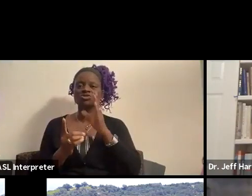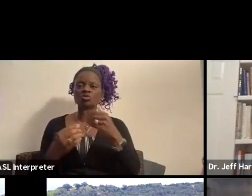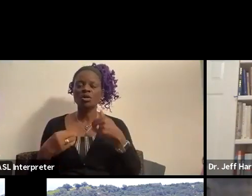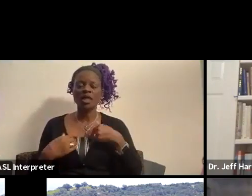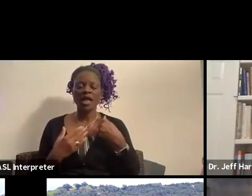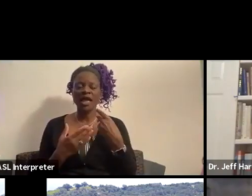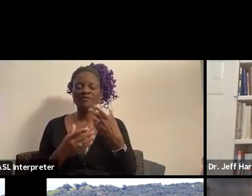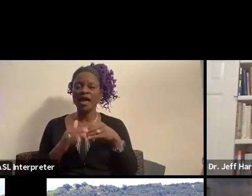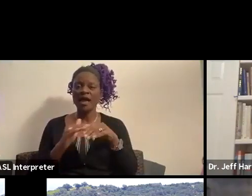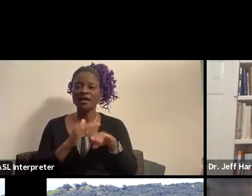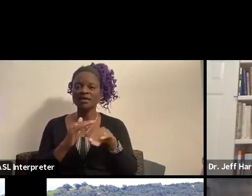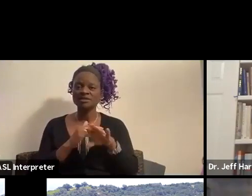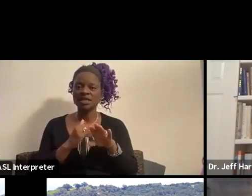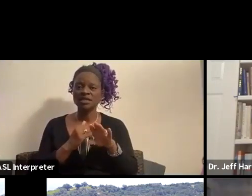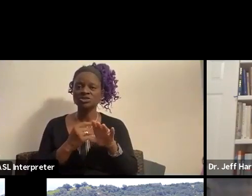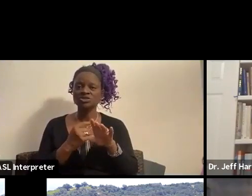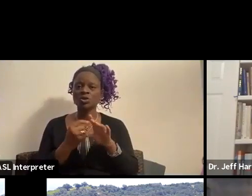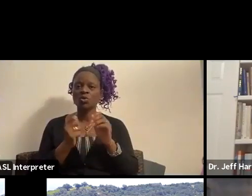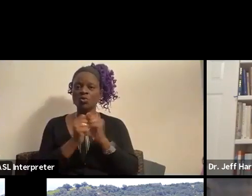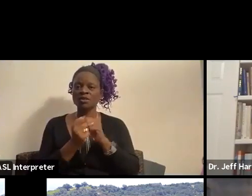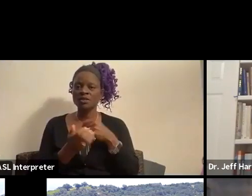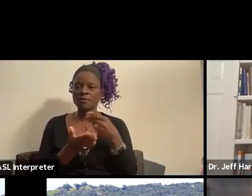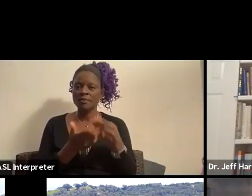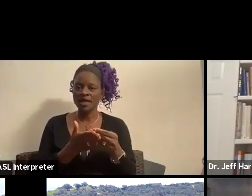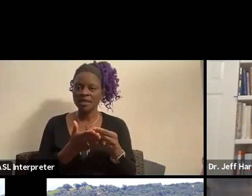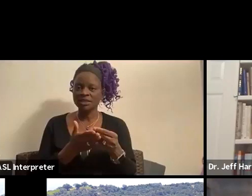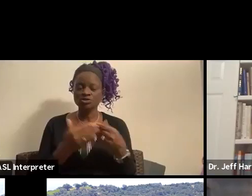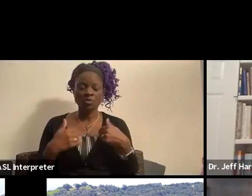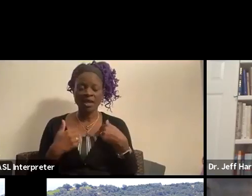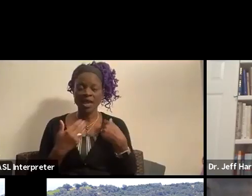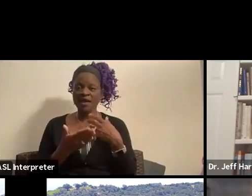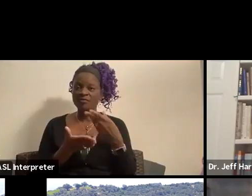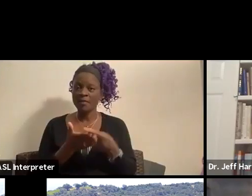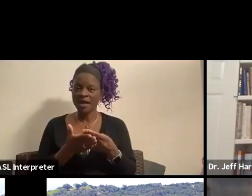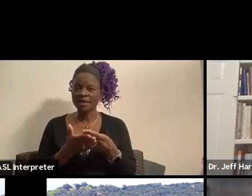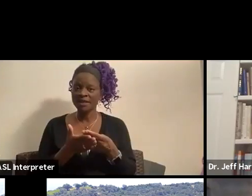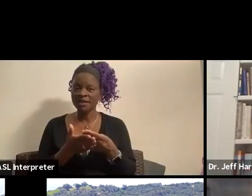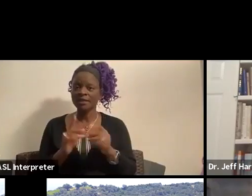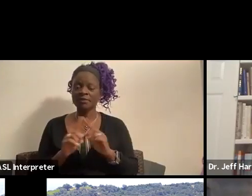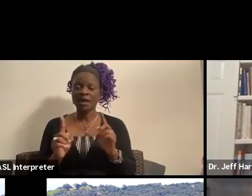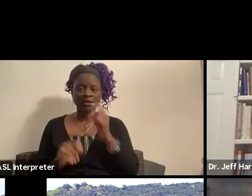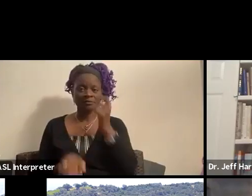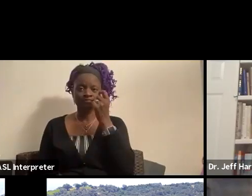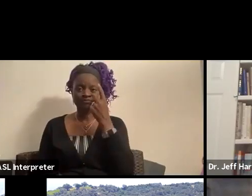So there is some designated funds for this, but we also have learning loss.